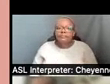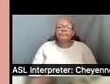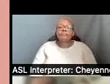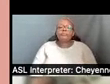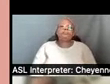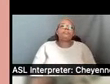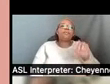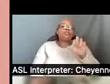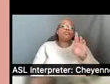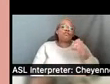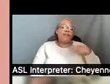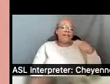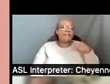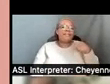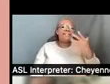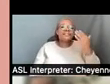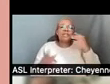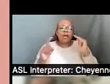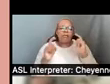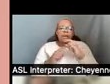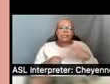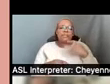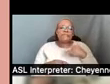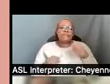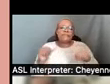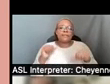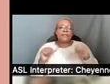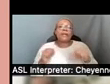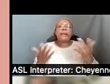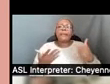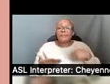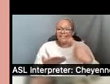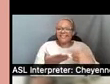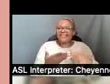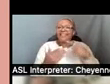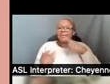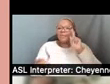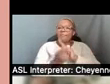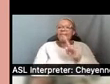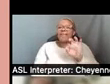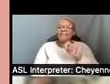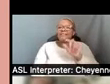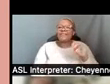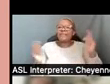I don't know there are complicated feelings around that, that maybe we could all talk about when we met at film festivals.